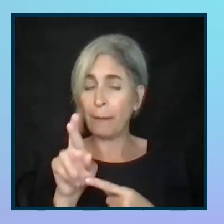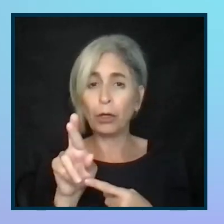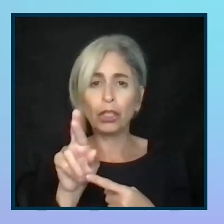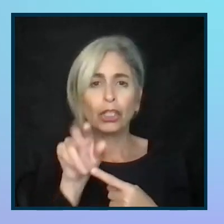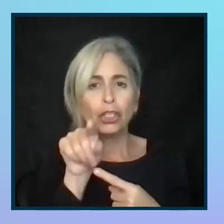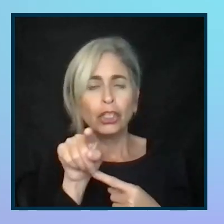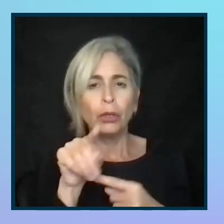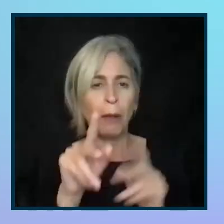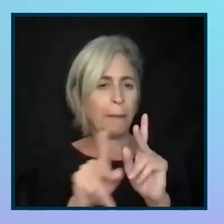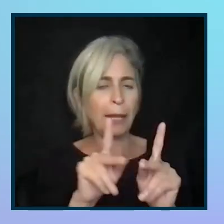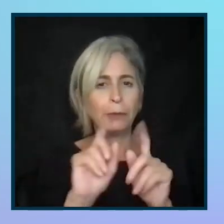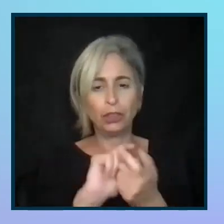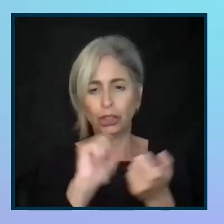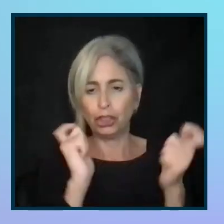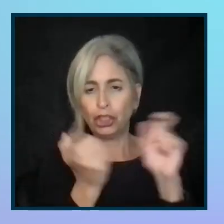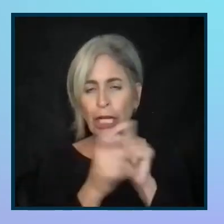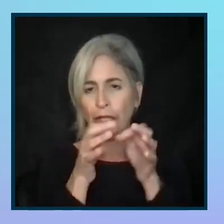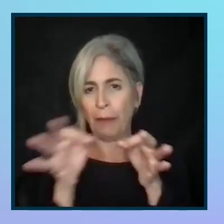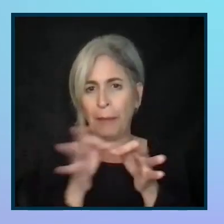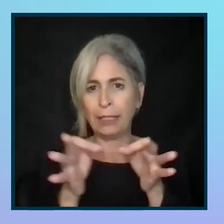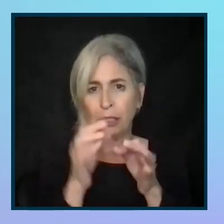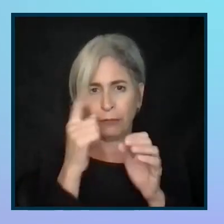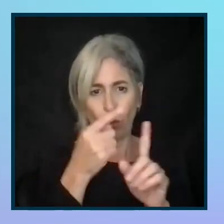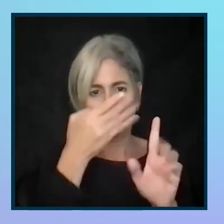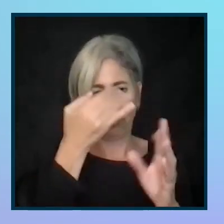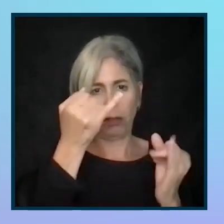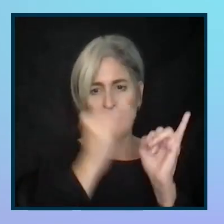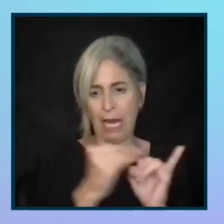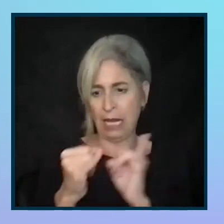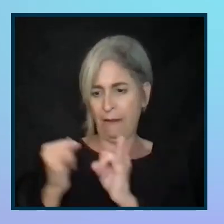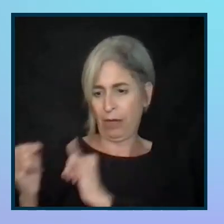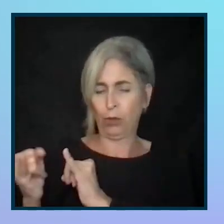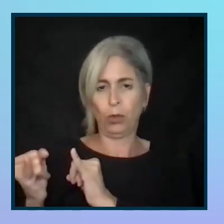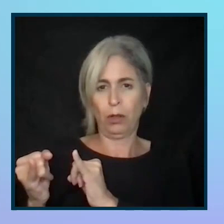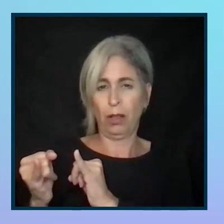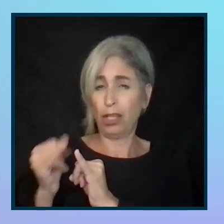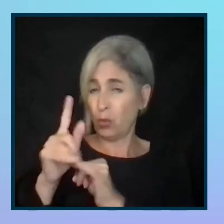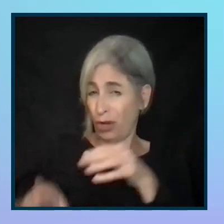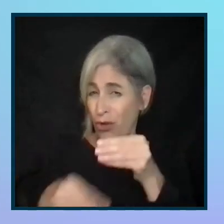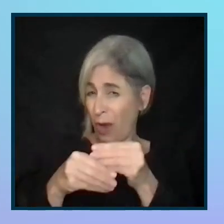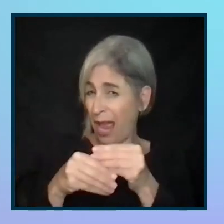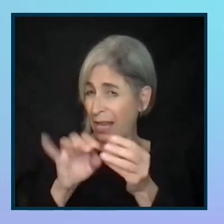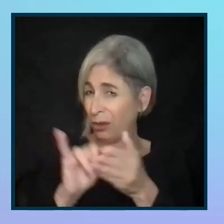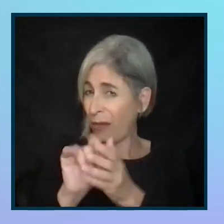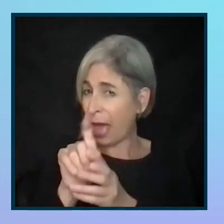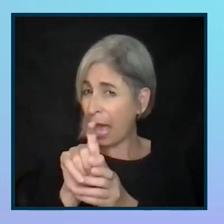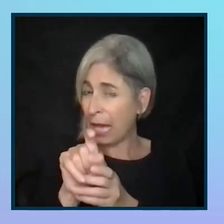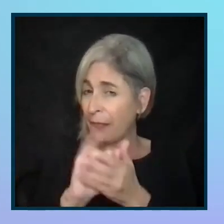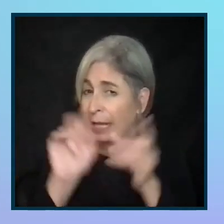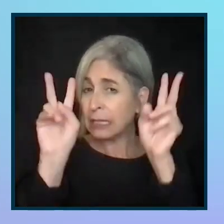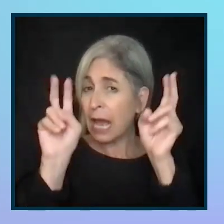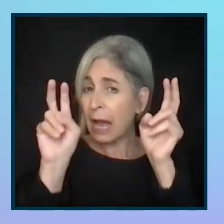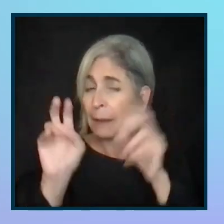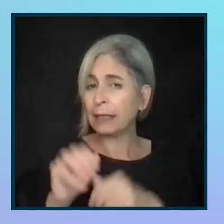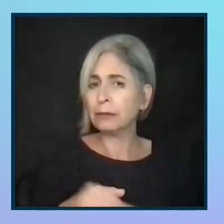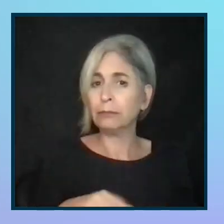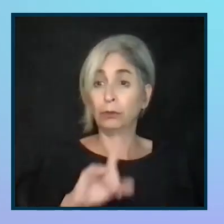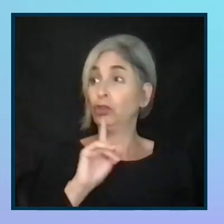People should tailor their message to the individual. Anything else you wanna add on that topic? Sure.